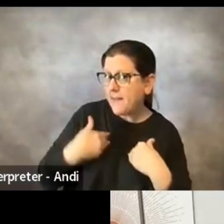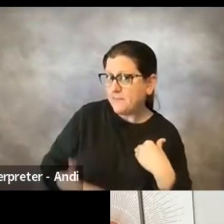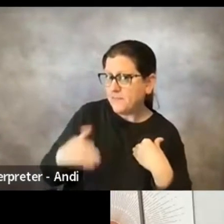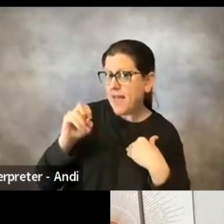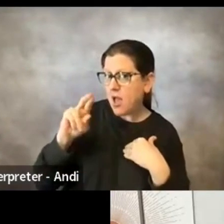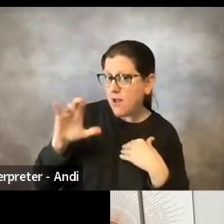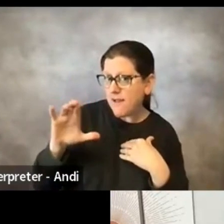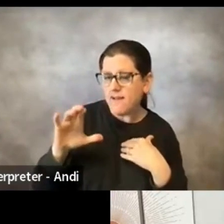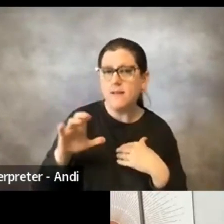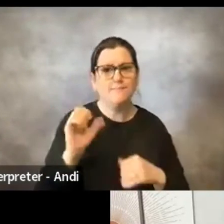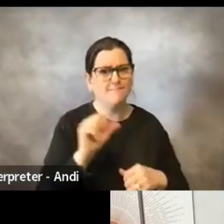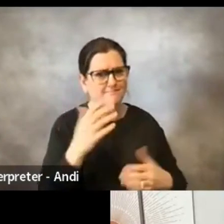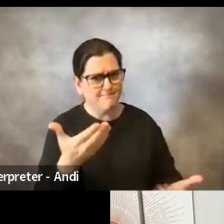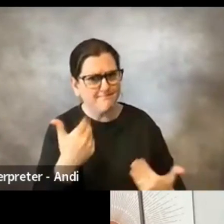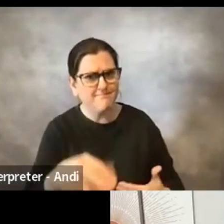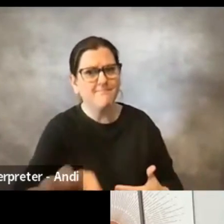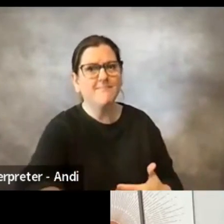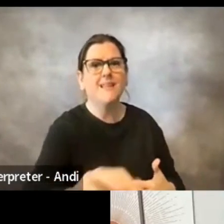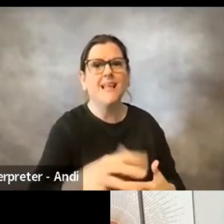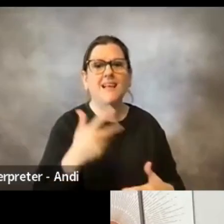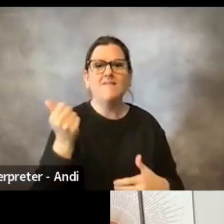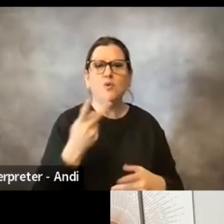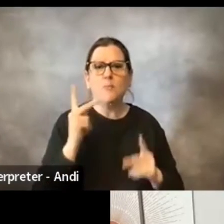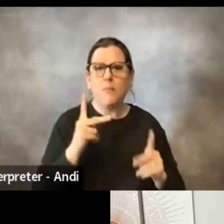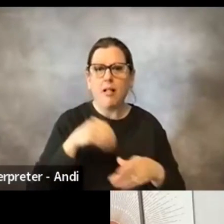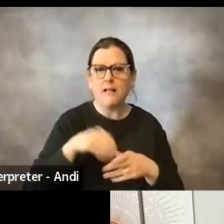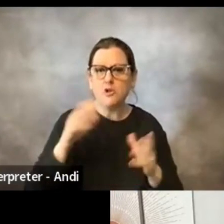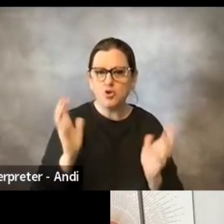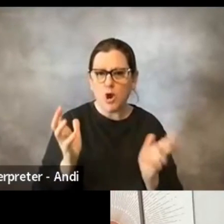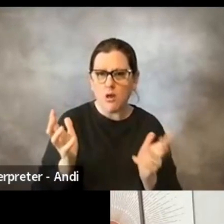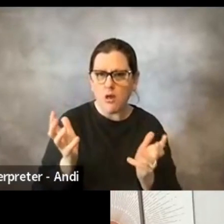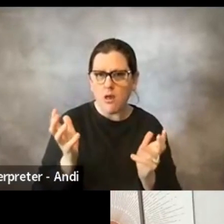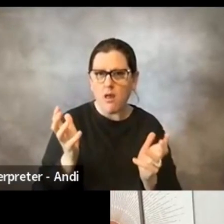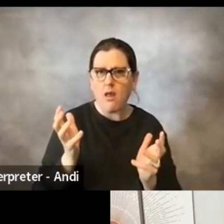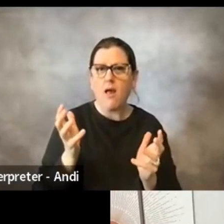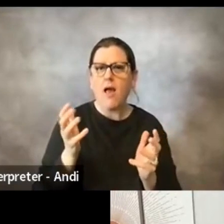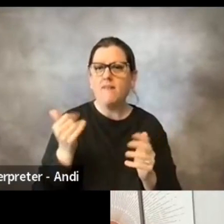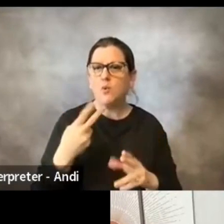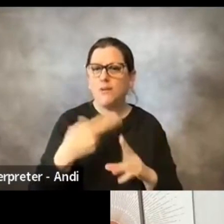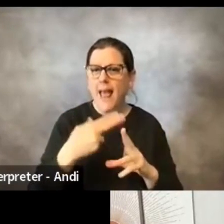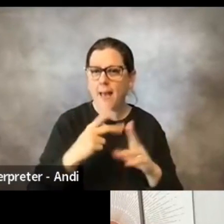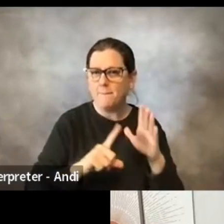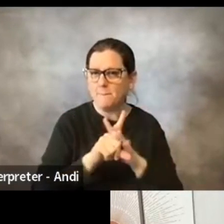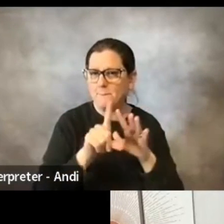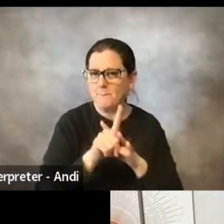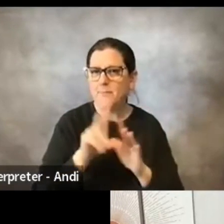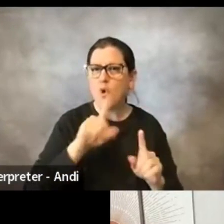Eric Washington: um, there's a couple of people in the chat. A couple of names that popped up just talking about experiences,